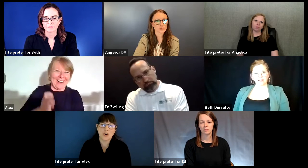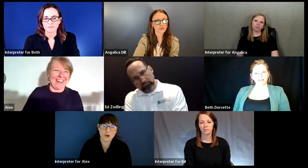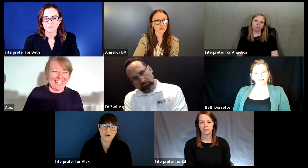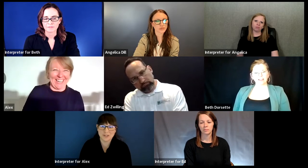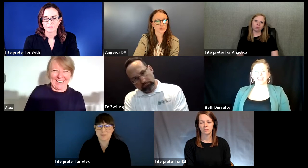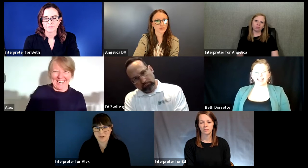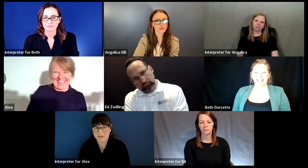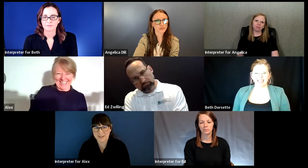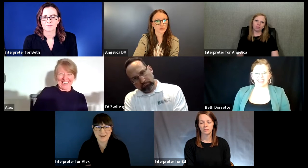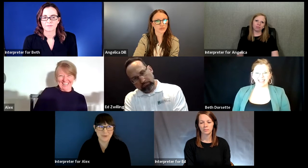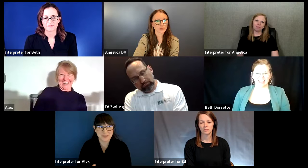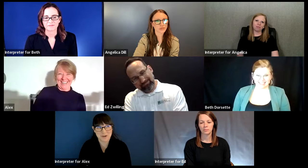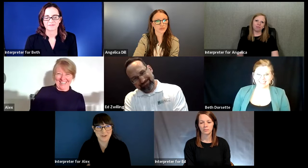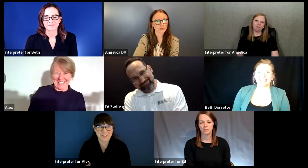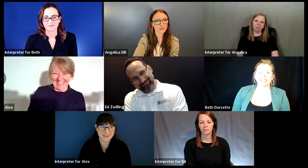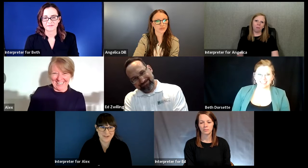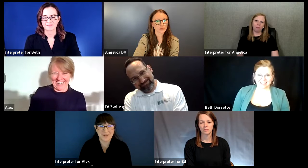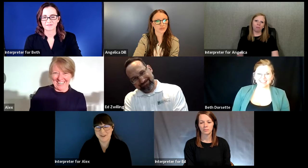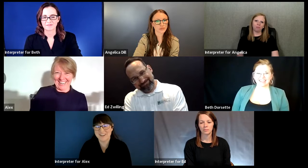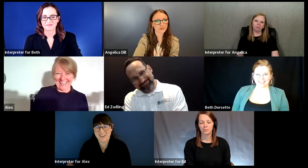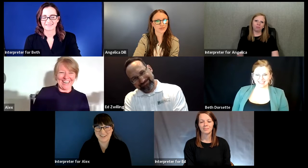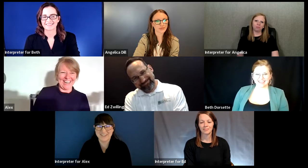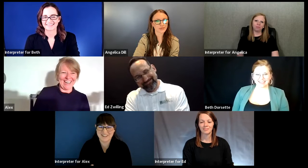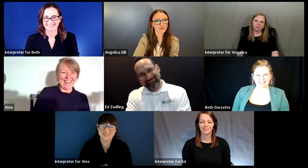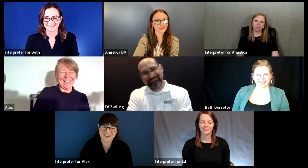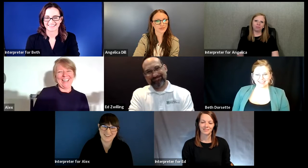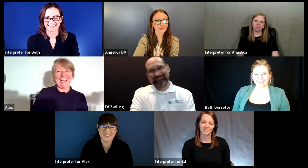Work harder not smarter, not smarter not harder. Work harder not smarter.